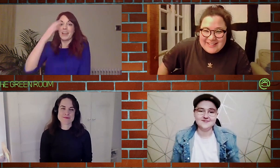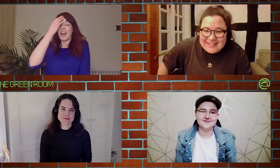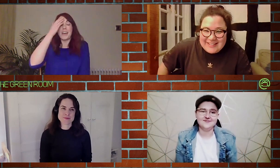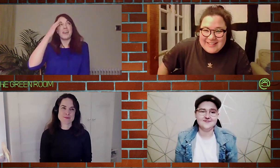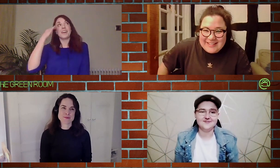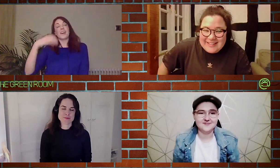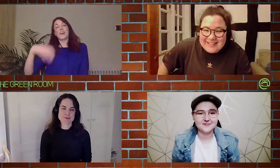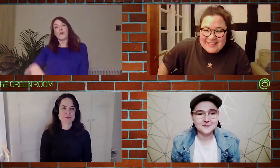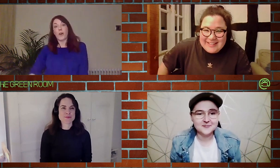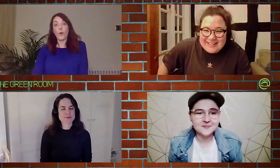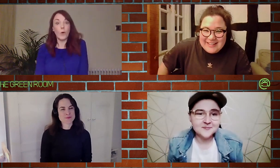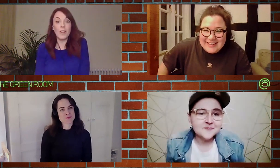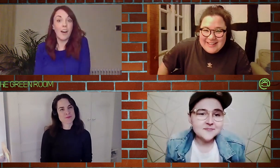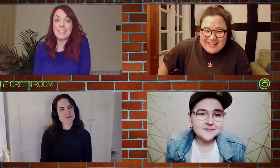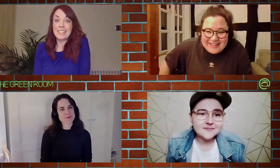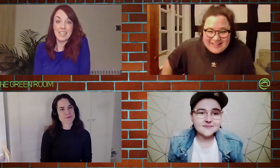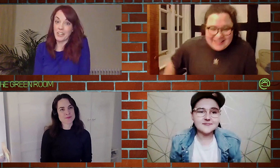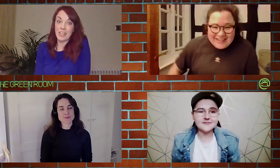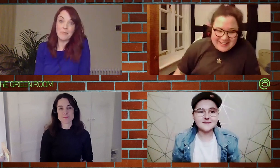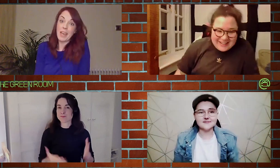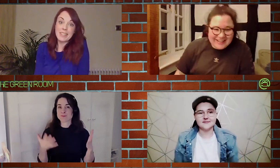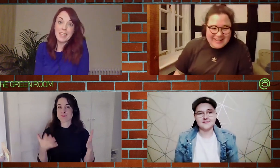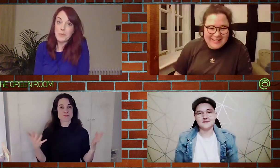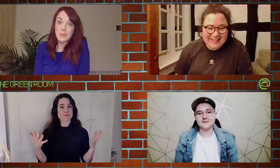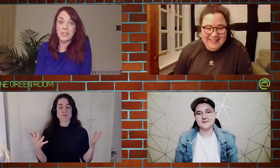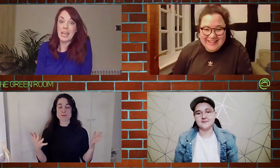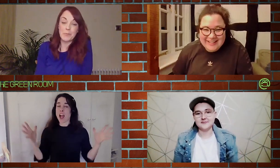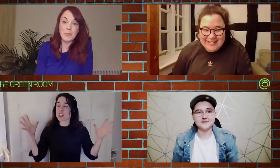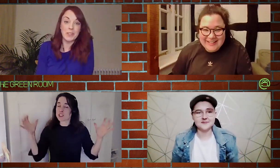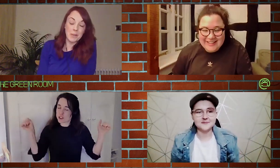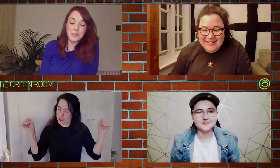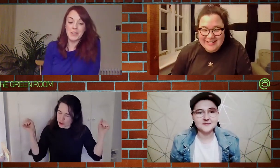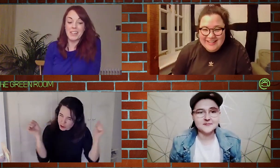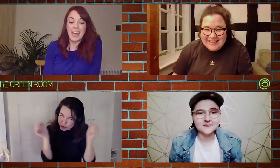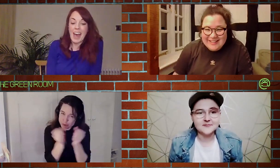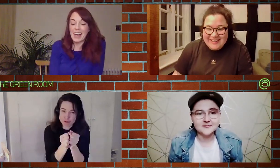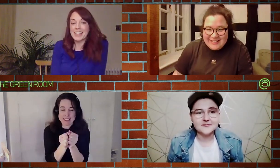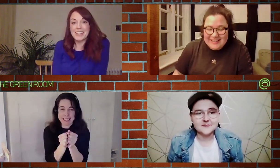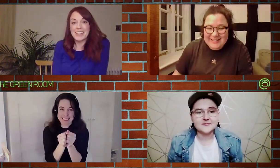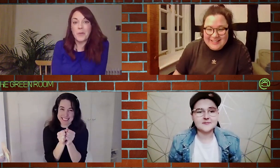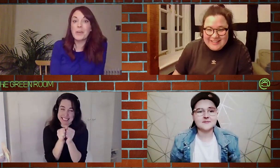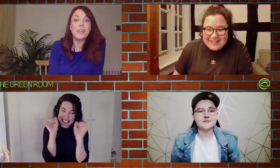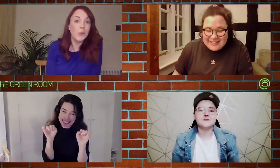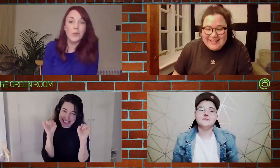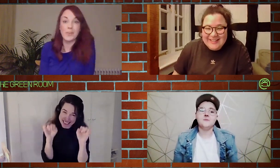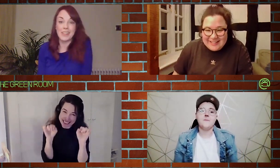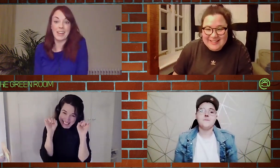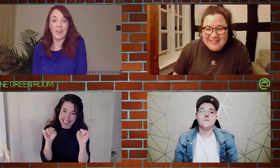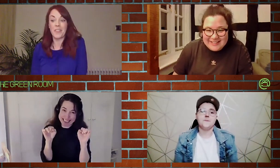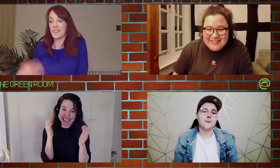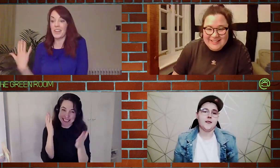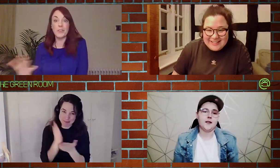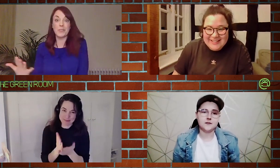Wholeheartedly agree. Yes! Absolutely absolutely absolutely! And we know, it goes without